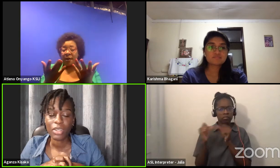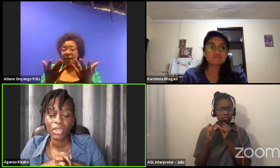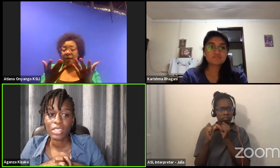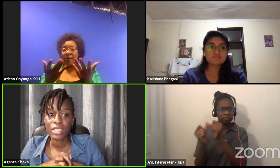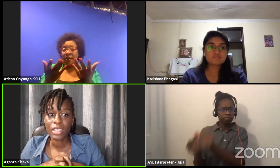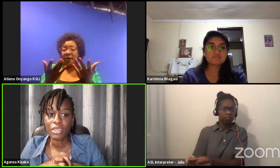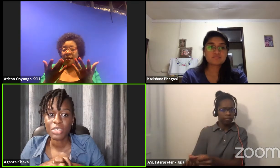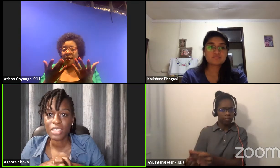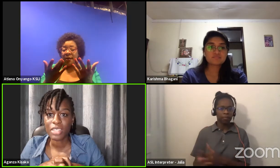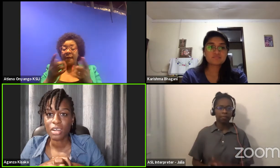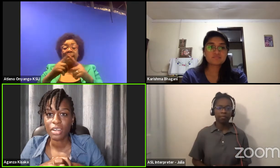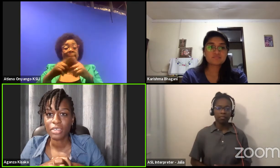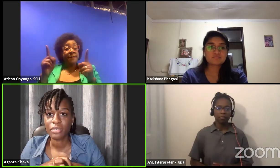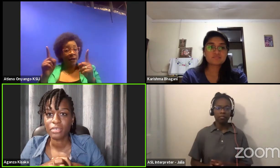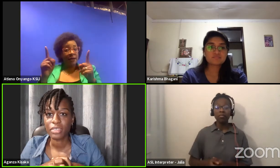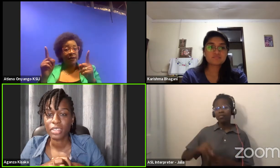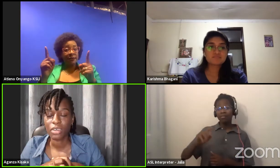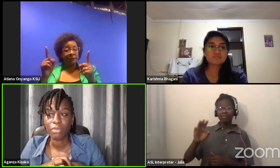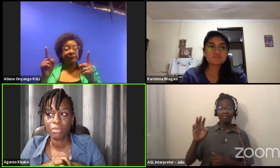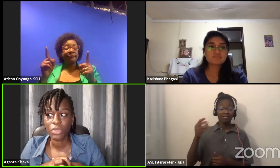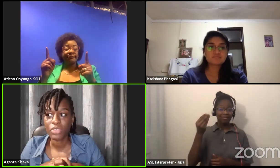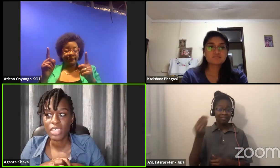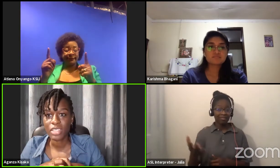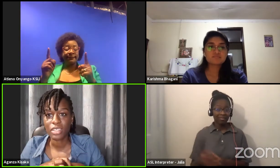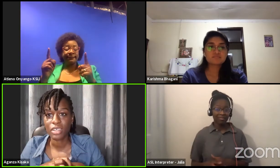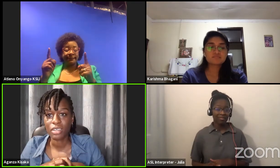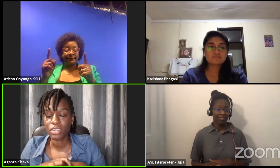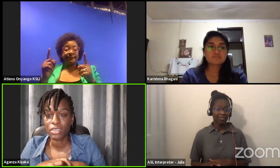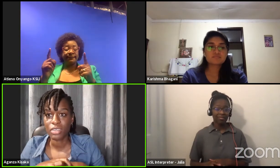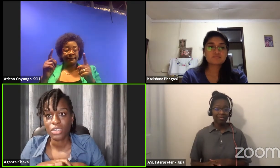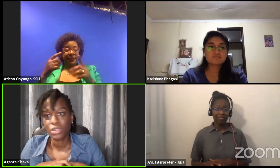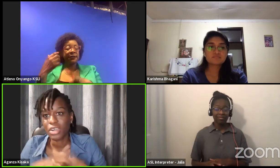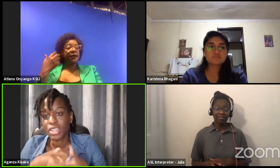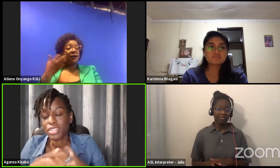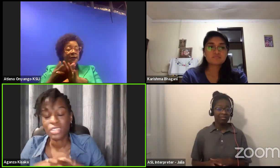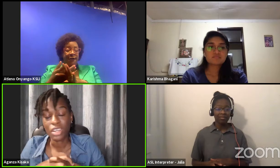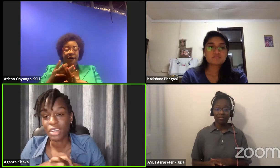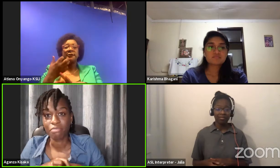But honestly encourage makes a hard motivating that your art is hard.